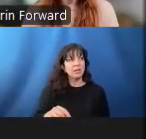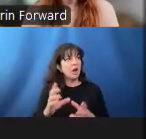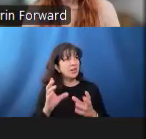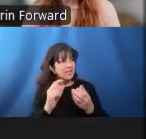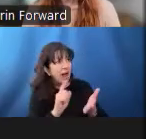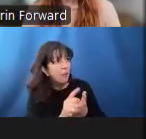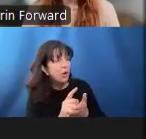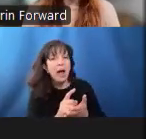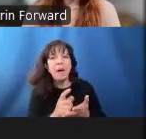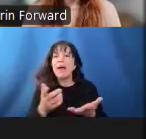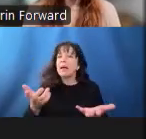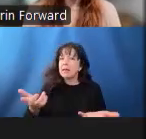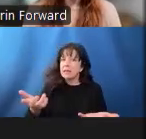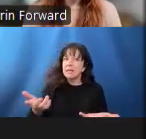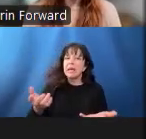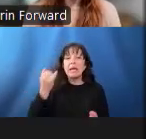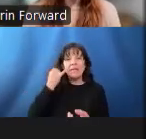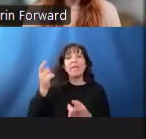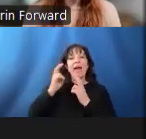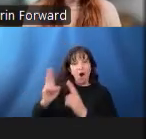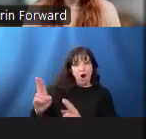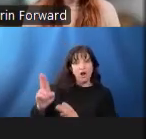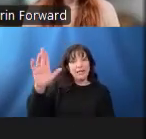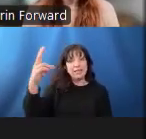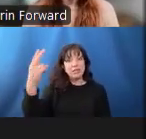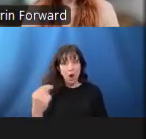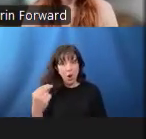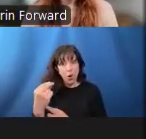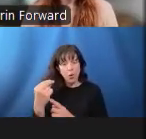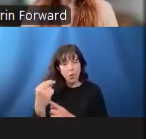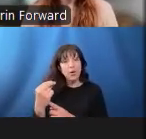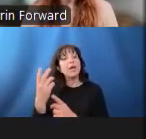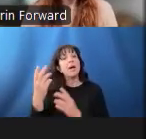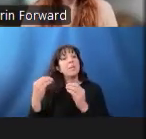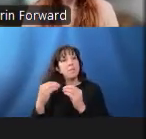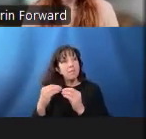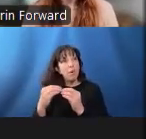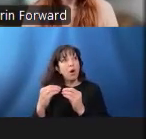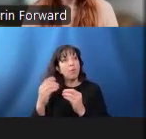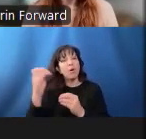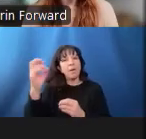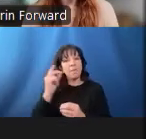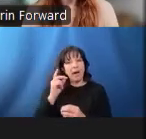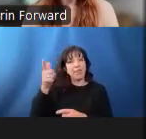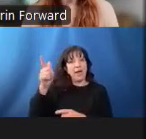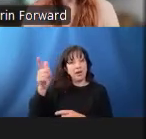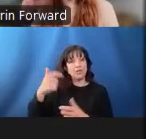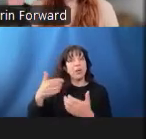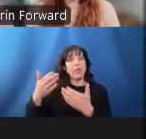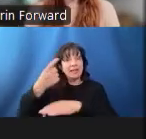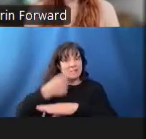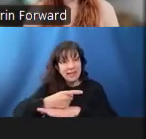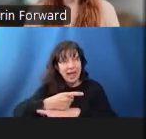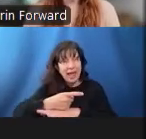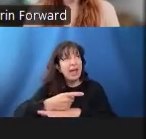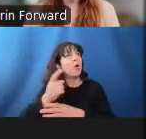said, if I honor his No, he's going to be more likely to come back. And He came back that next day or that next week, and he